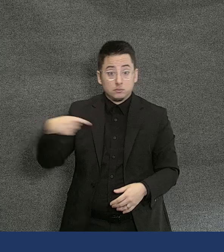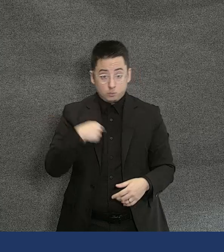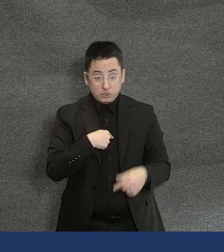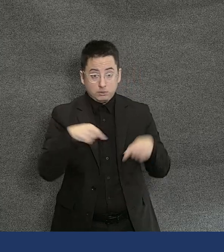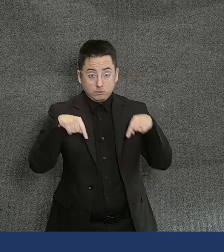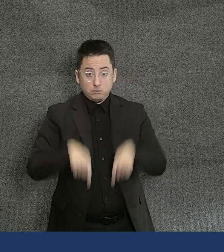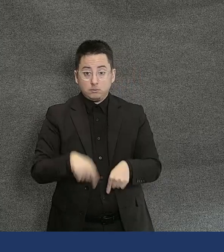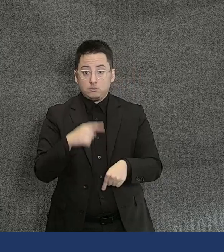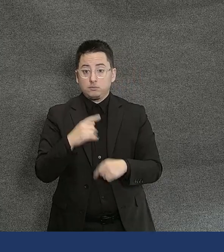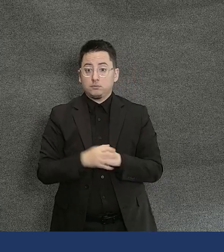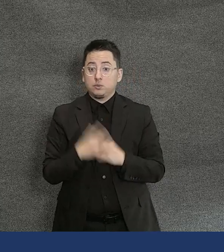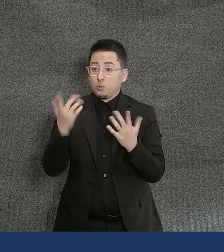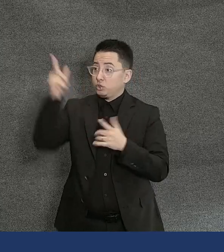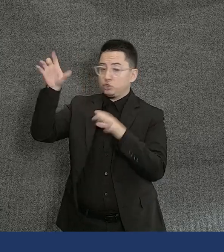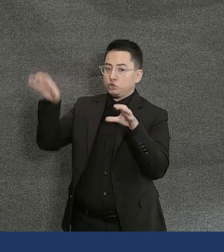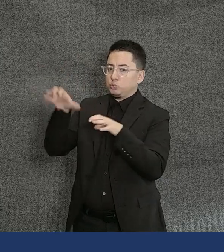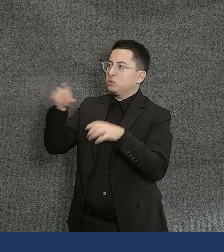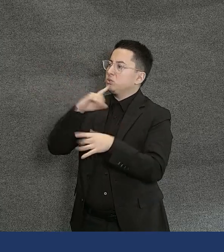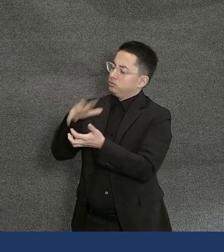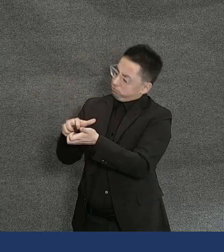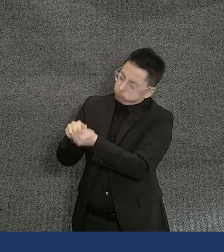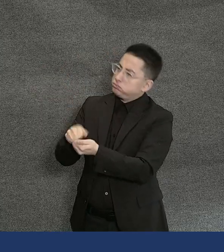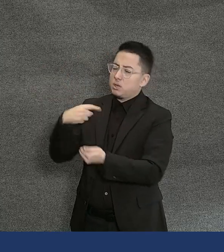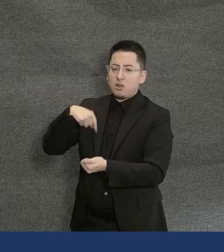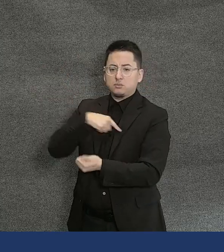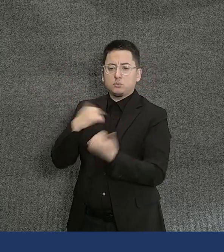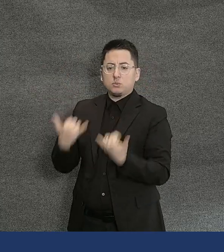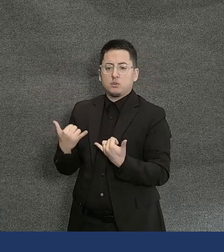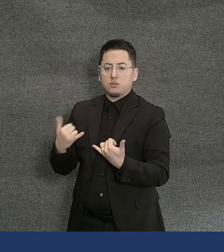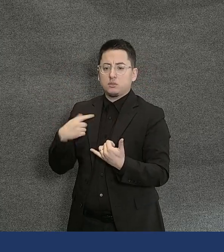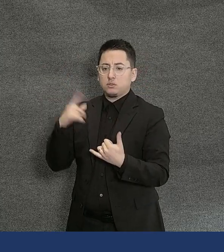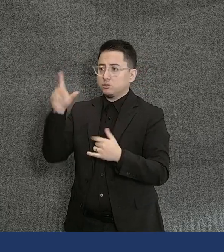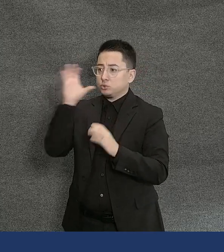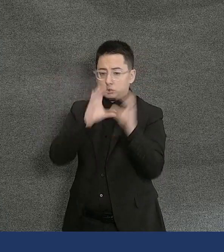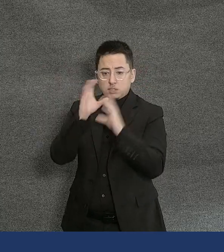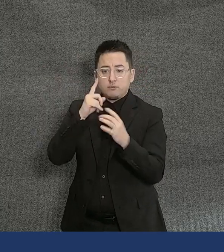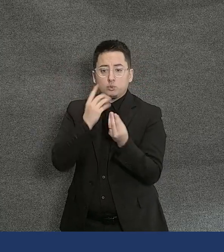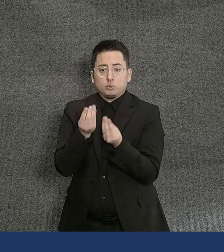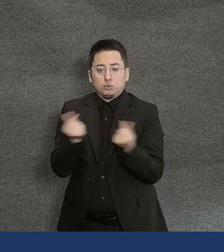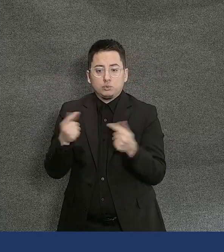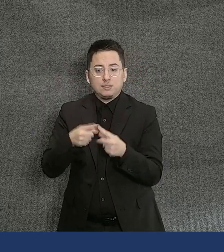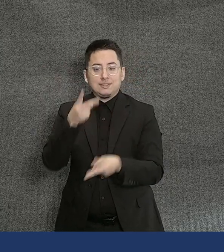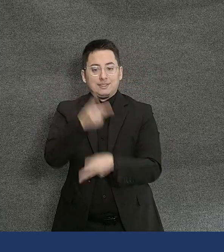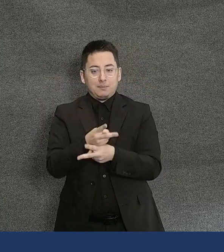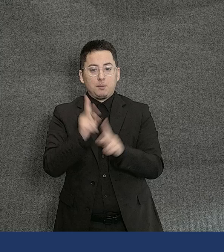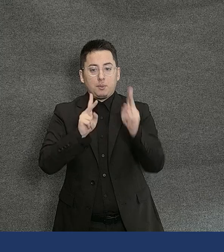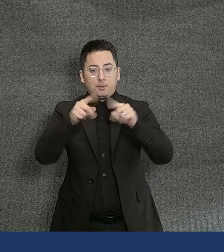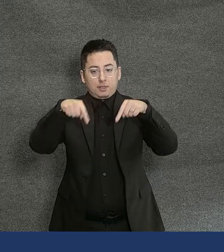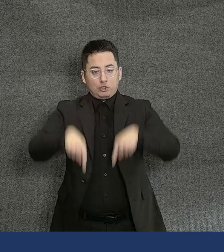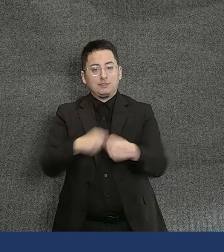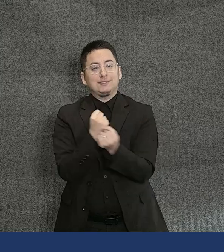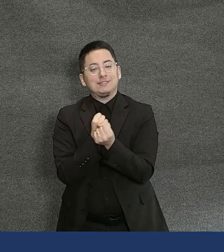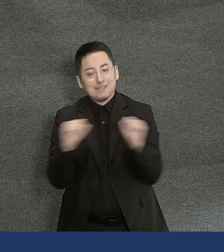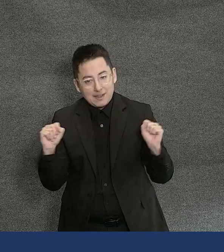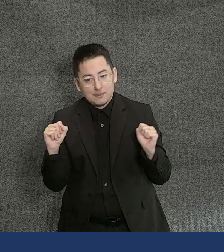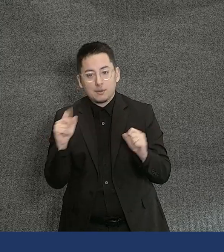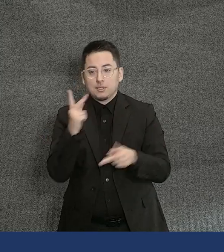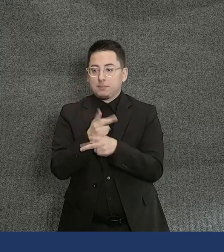and that we're proactively looking for solutions to keep our residents safe and healthy.